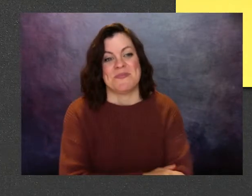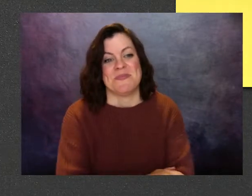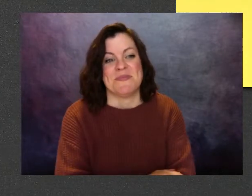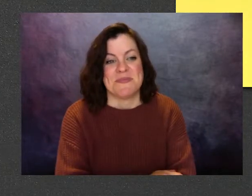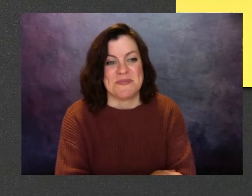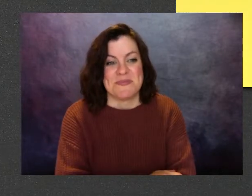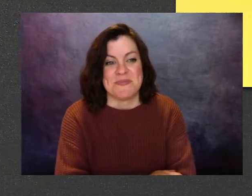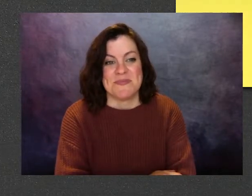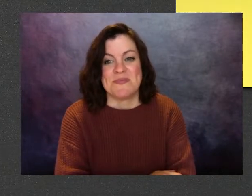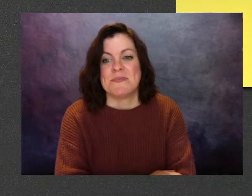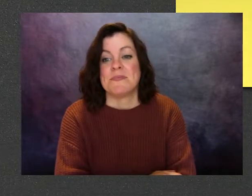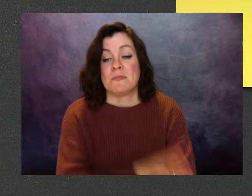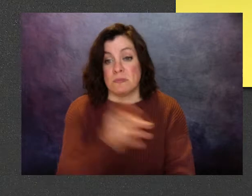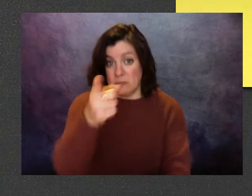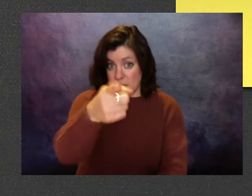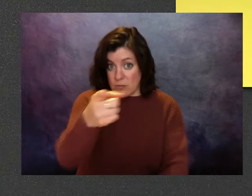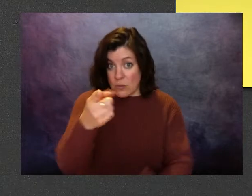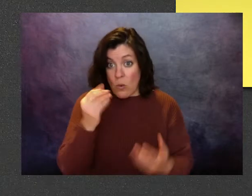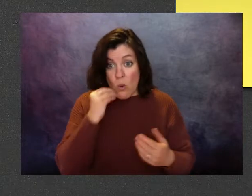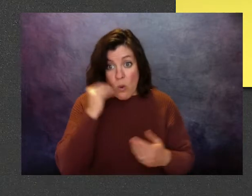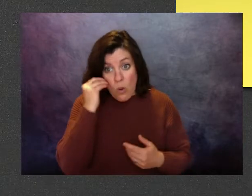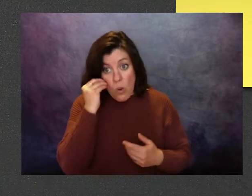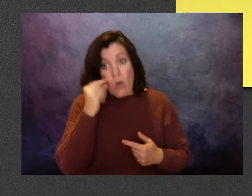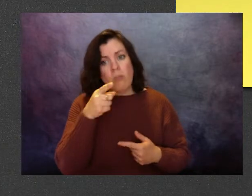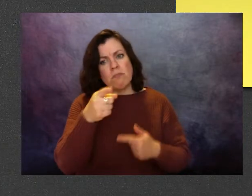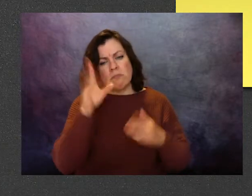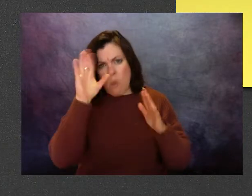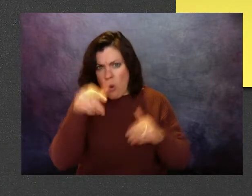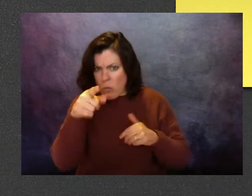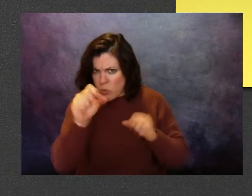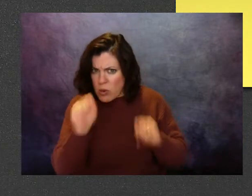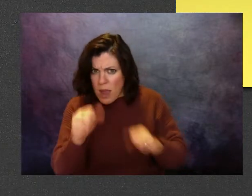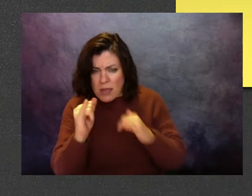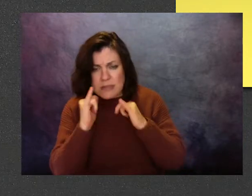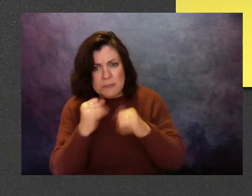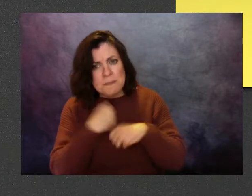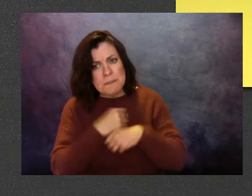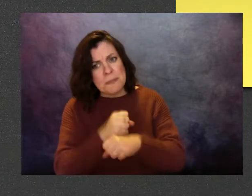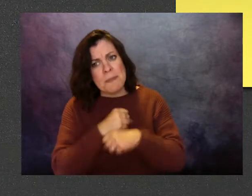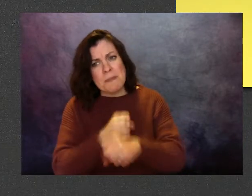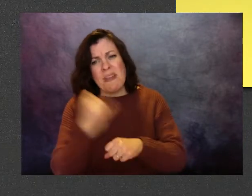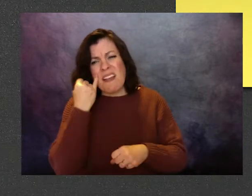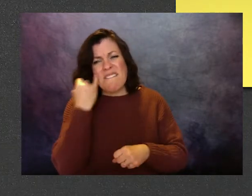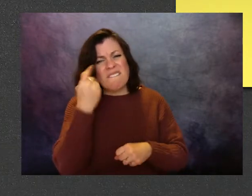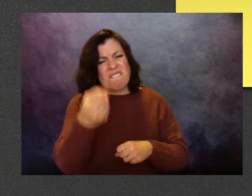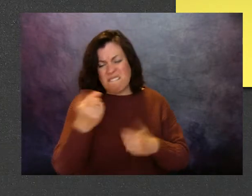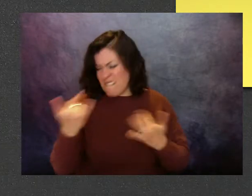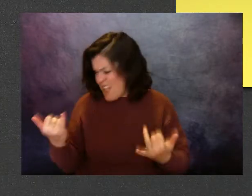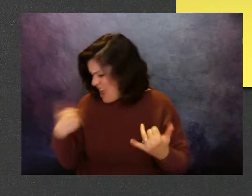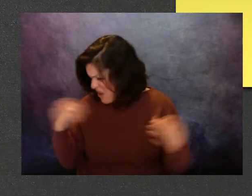So my friends at home, I hope you get a chance to make this. Even if you can't make it right now with me. That's okay. But if your grown ups at home,